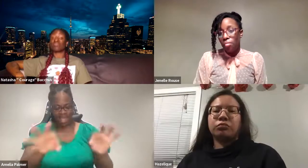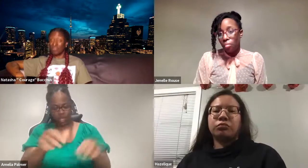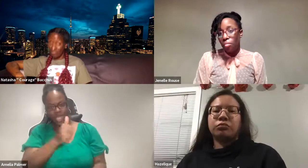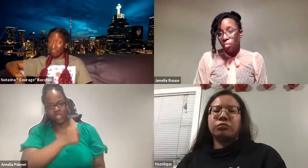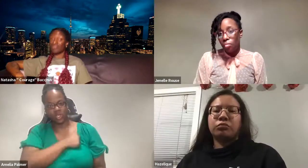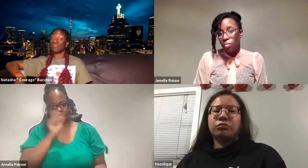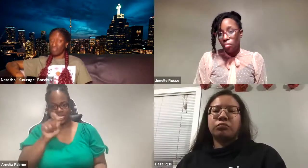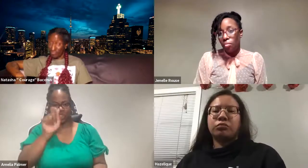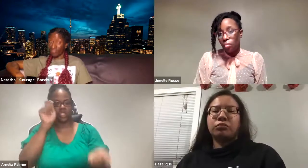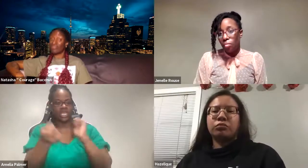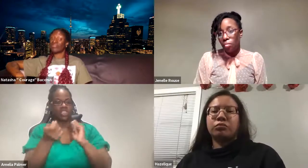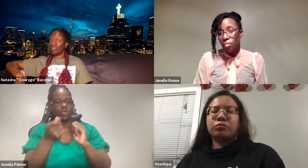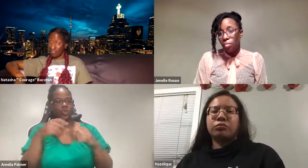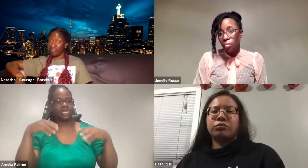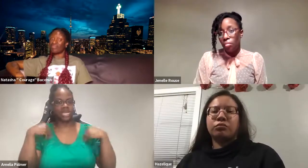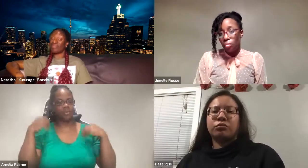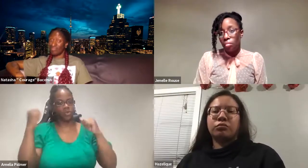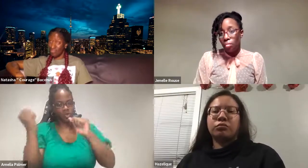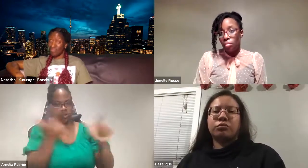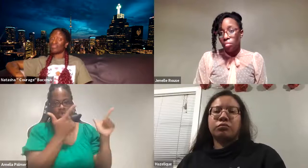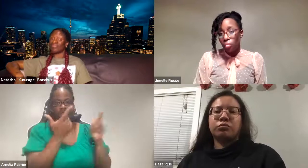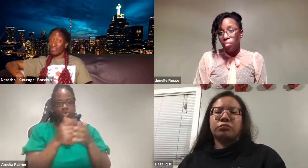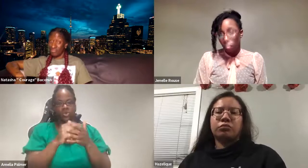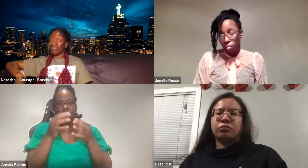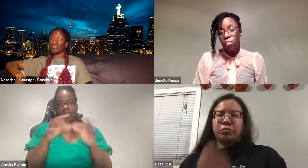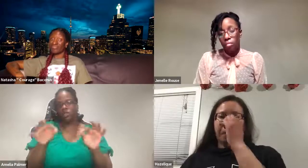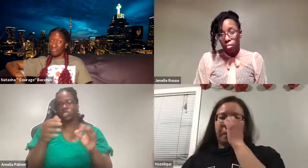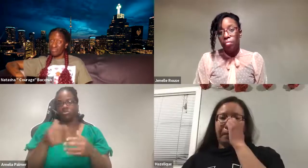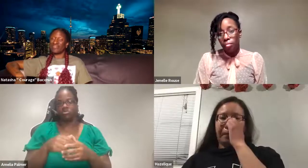and help to change other people's attitudes. so you as the audience must change your attitude